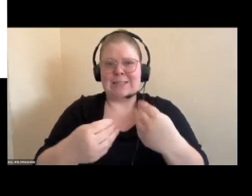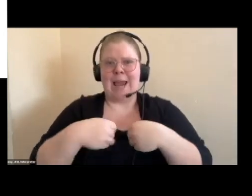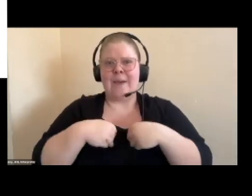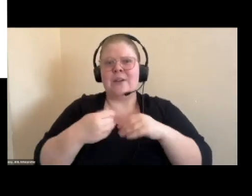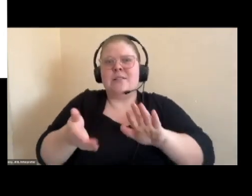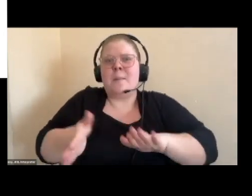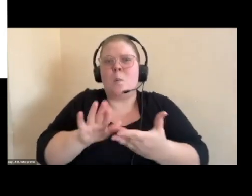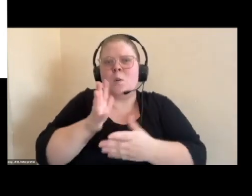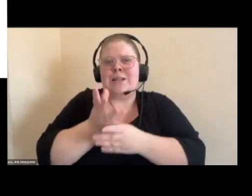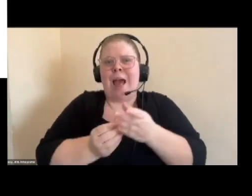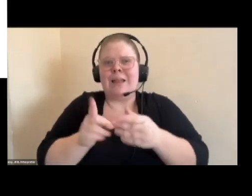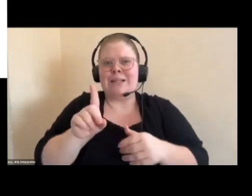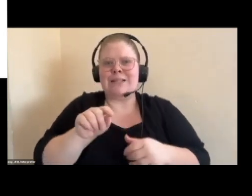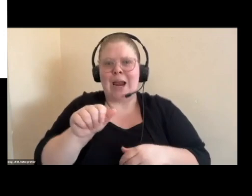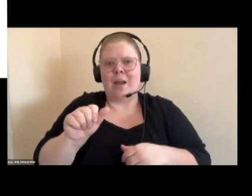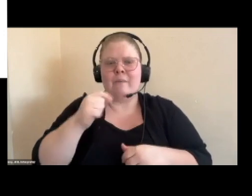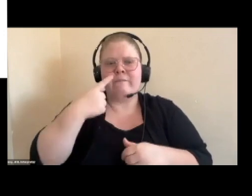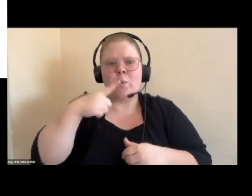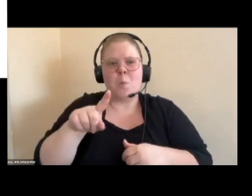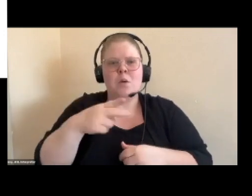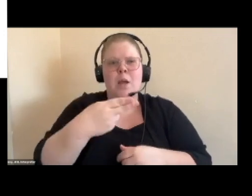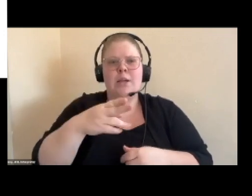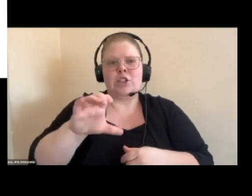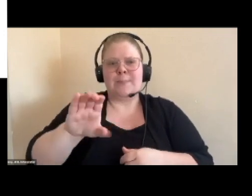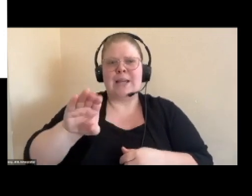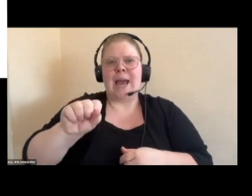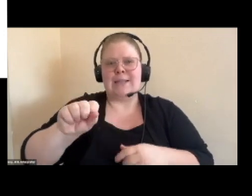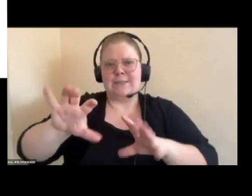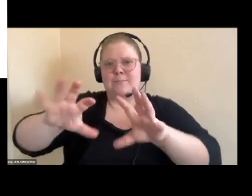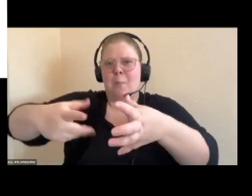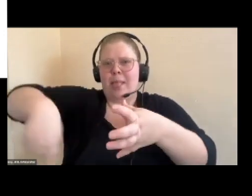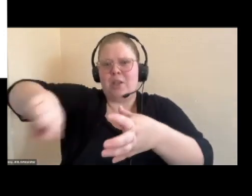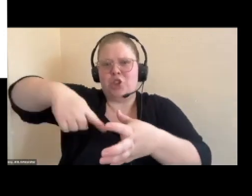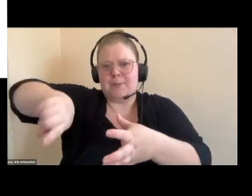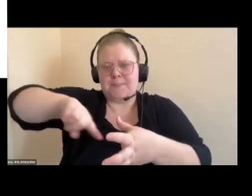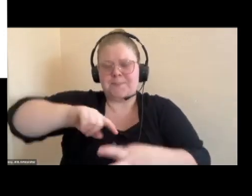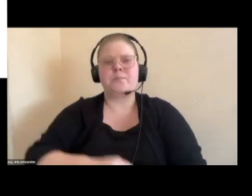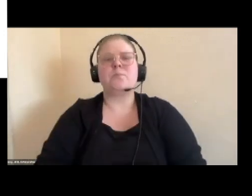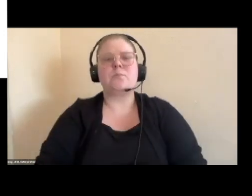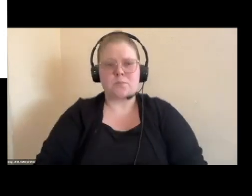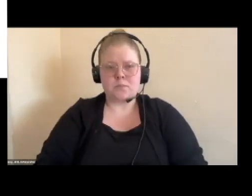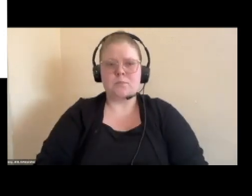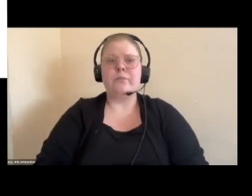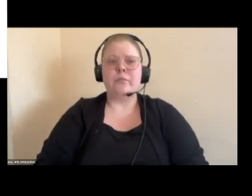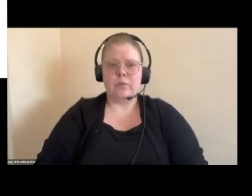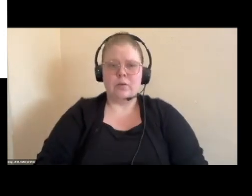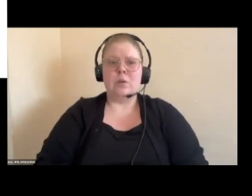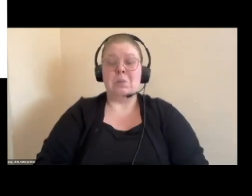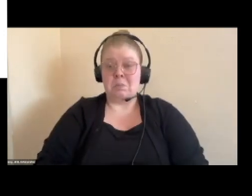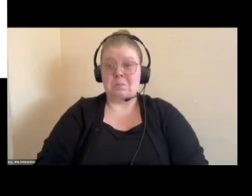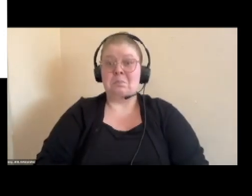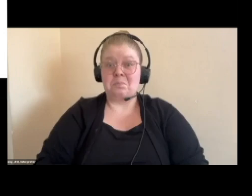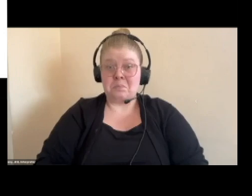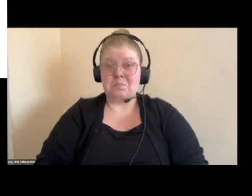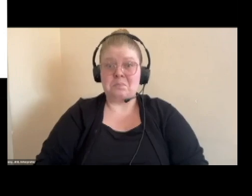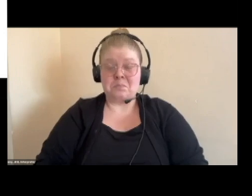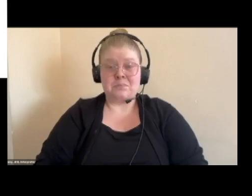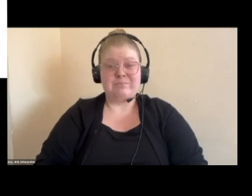the Medicaid HCBS population. This is still really the only study out